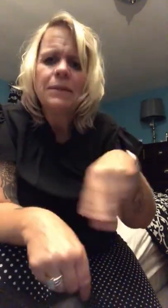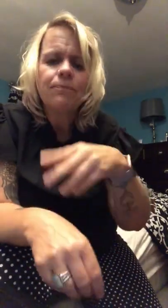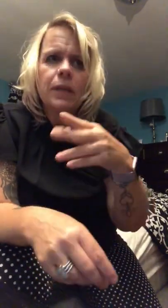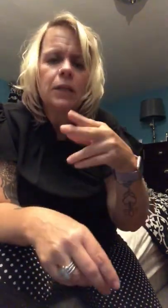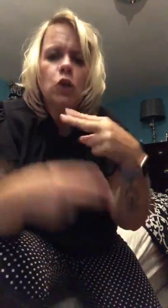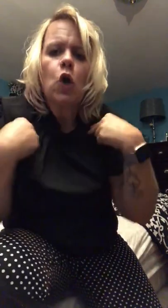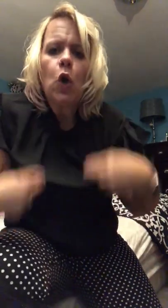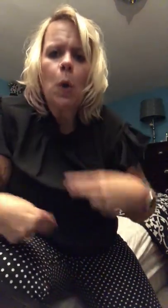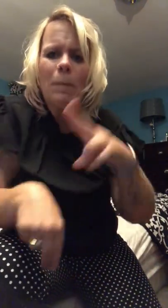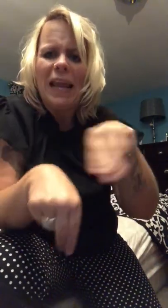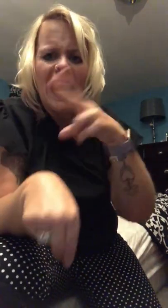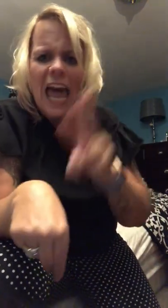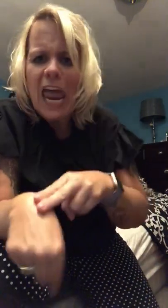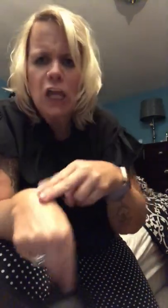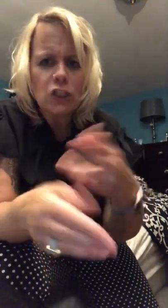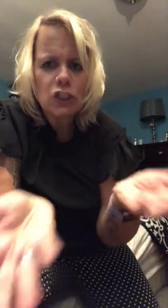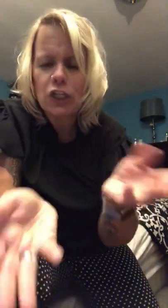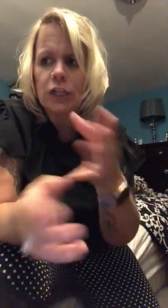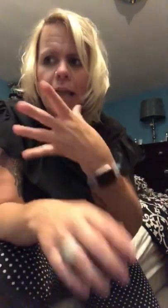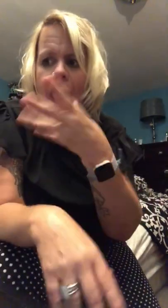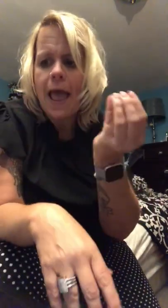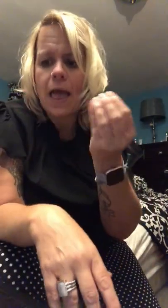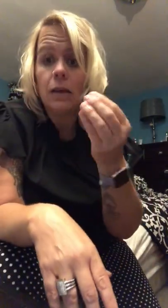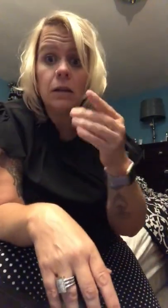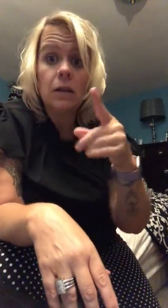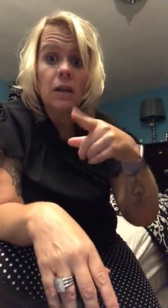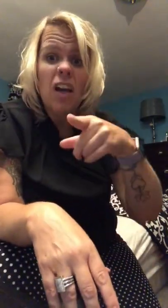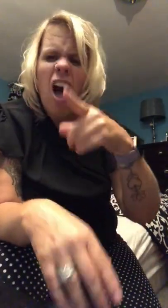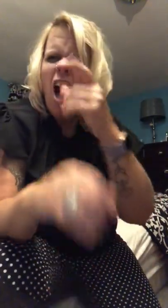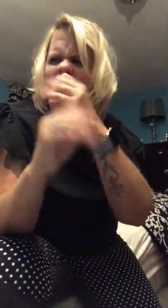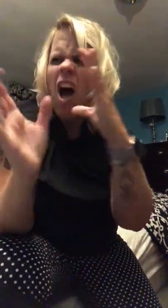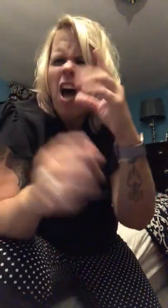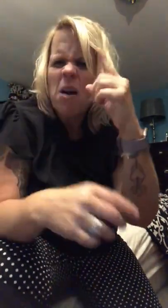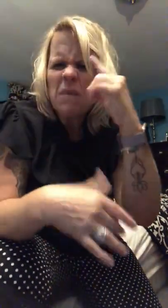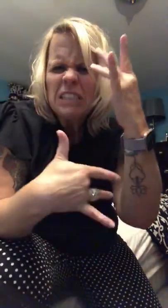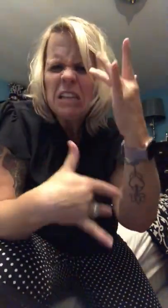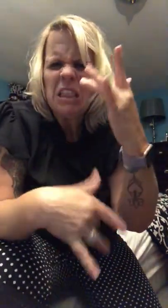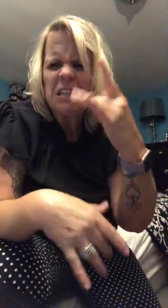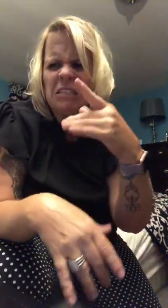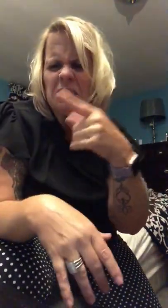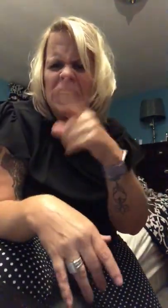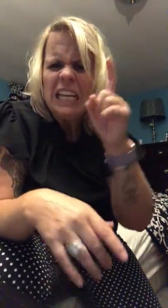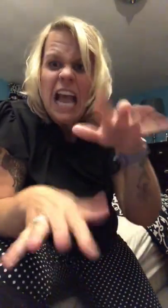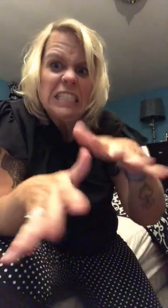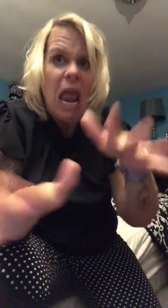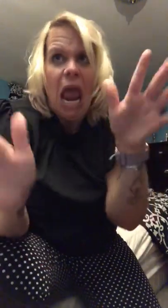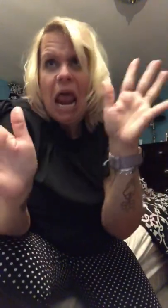That's a human being. If you imagine whoever with mental illness like an anxiety